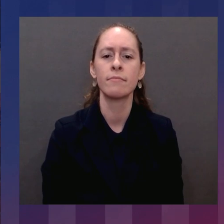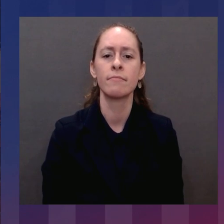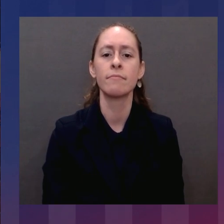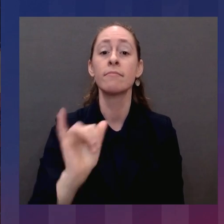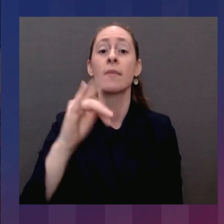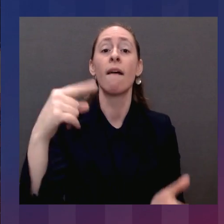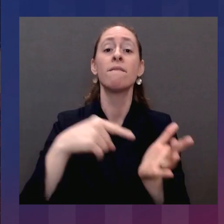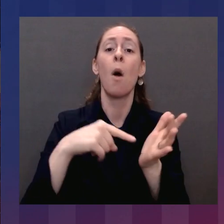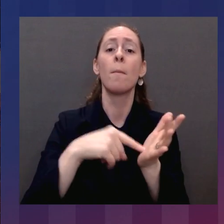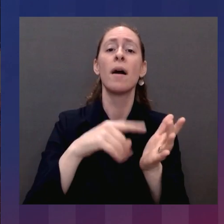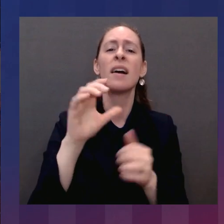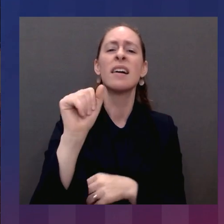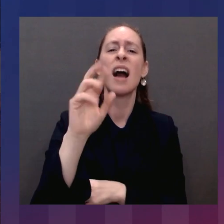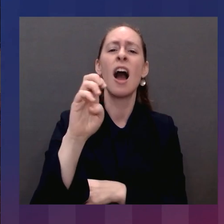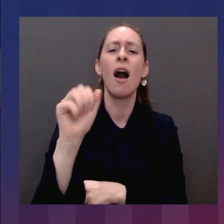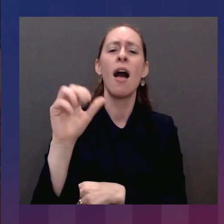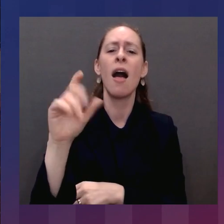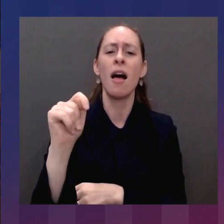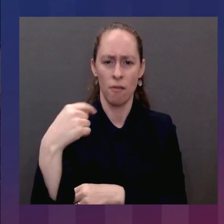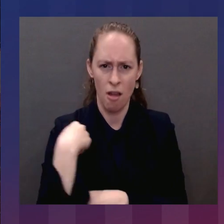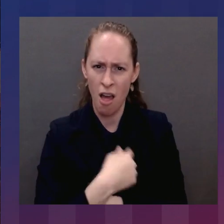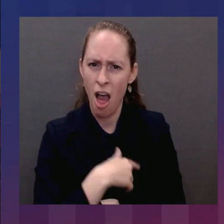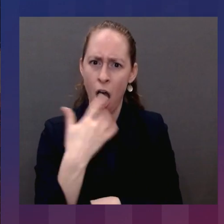Let's close the coverage gap and make those savings permanent.